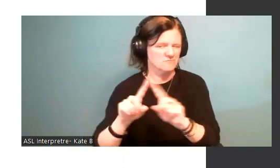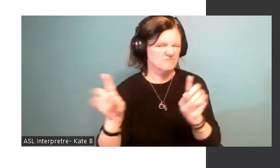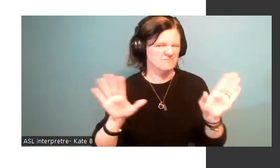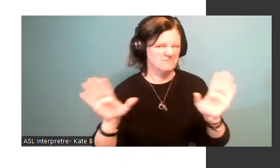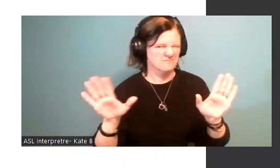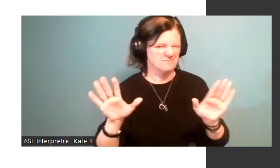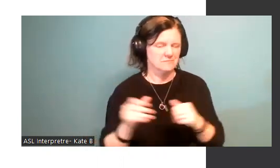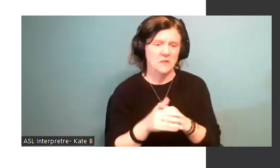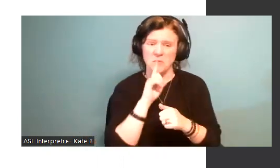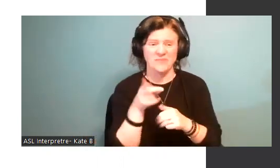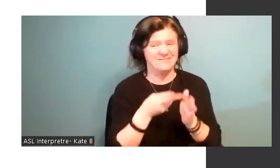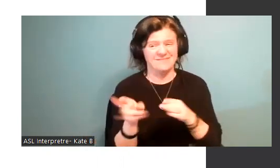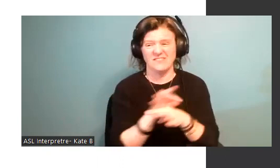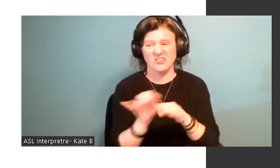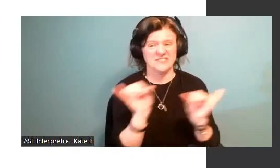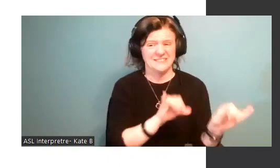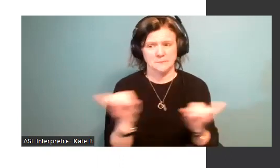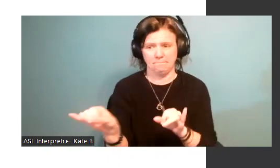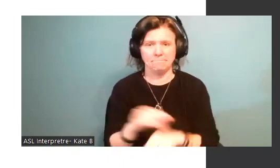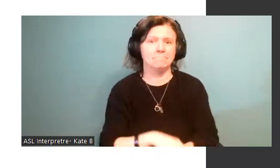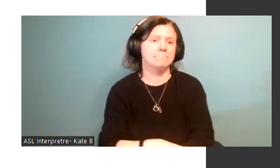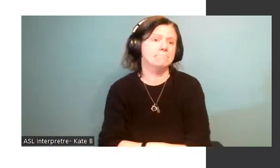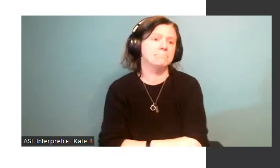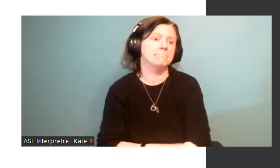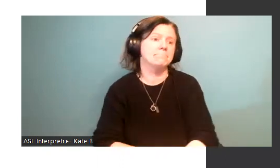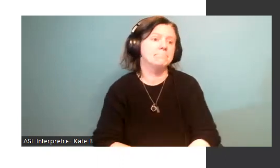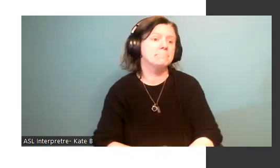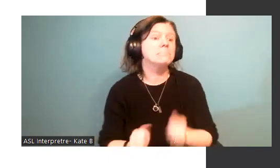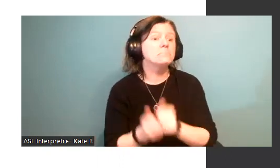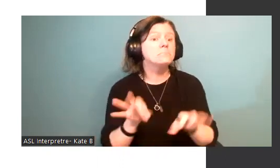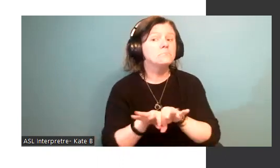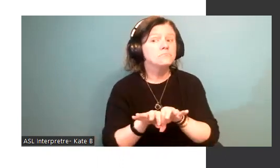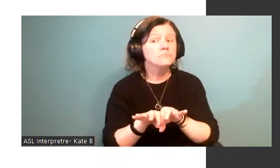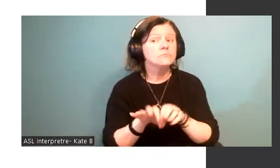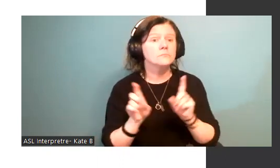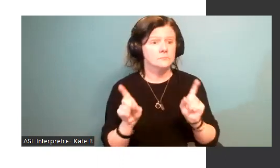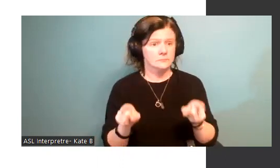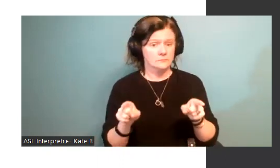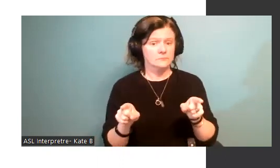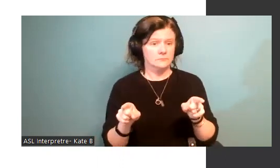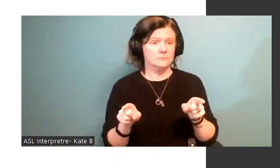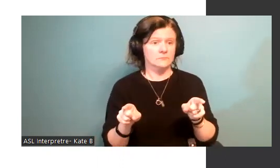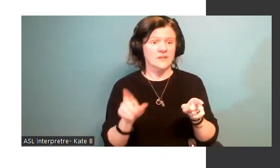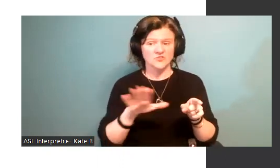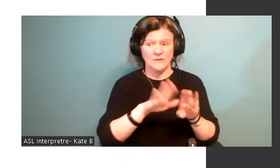the roll equals menu usually requires an open/close button and it won't always be there.